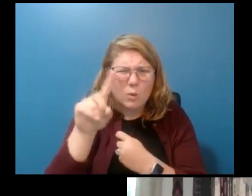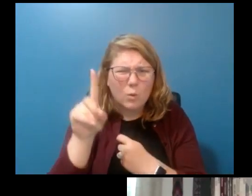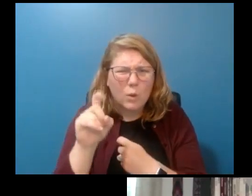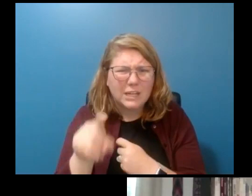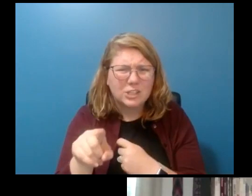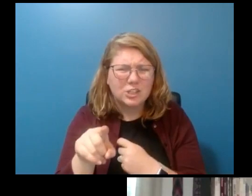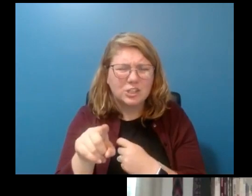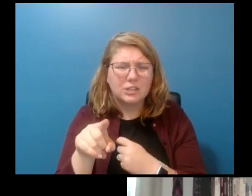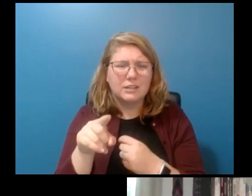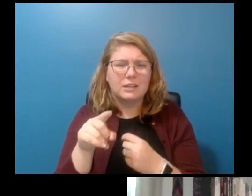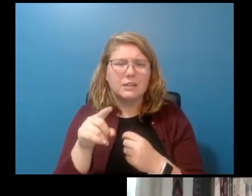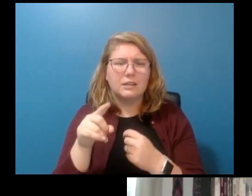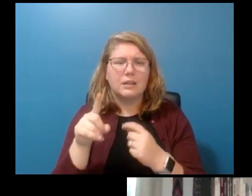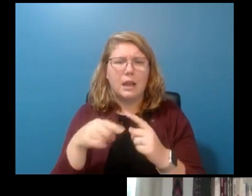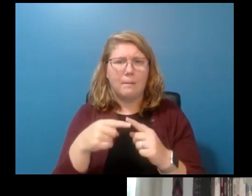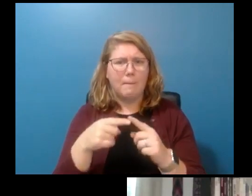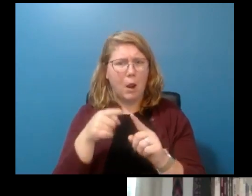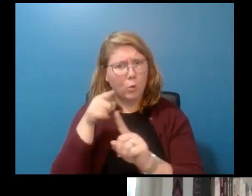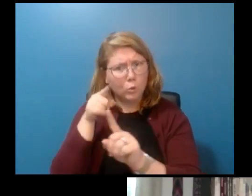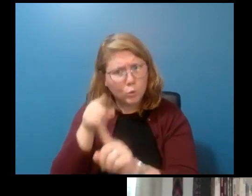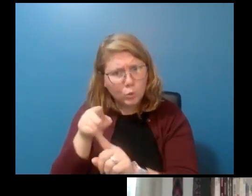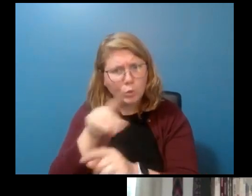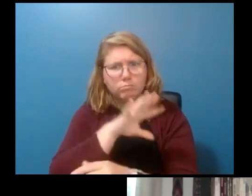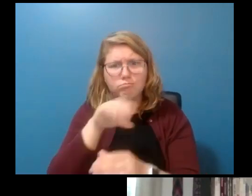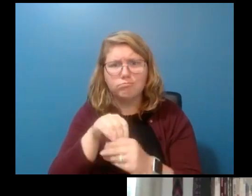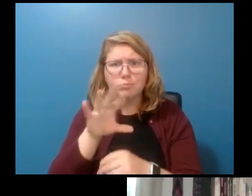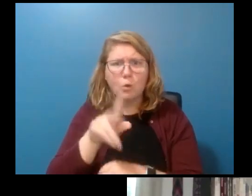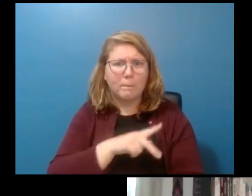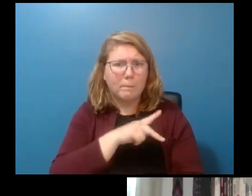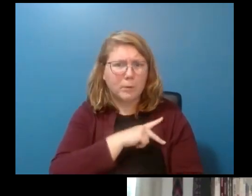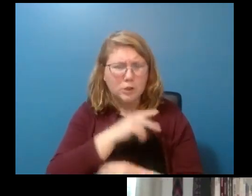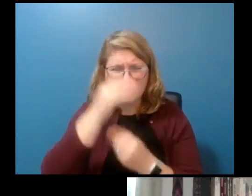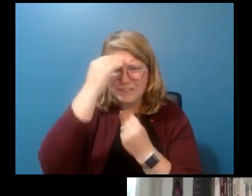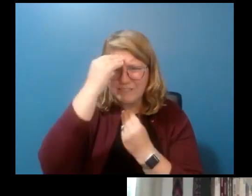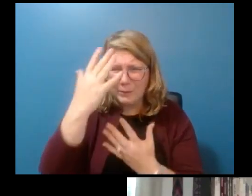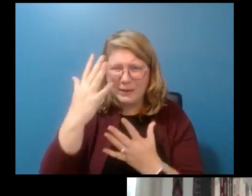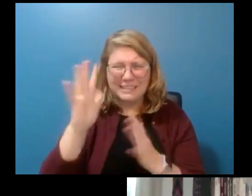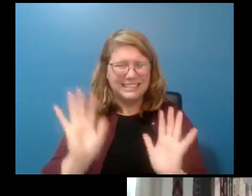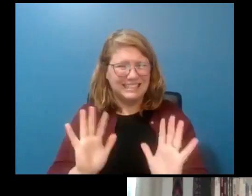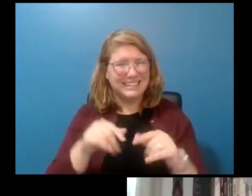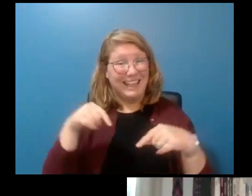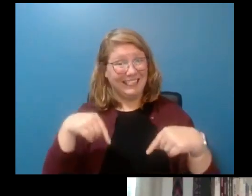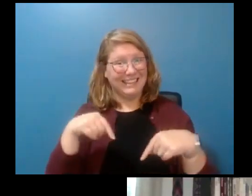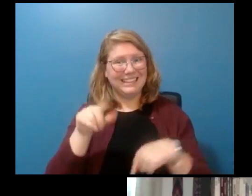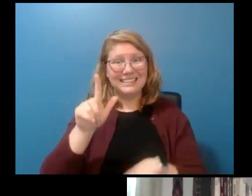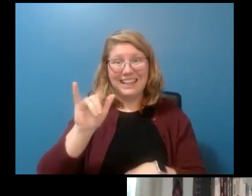today or not working right at any specific time, we will be re-uploading this video with